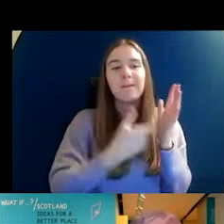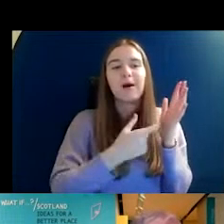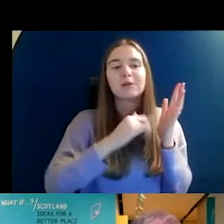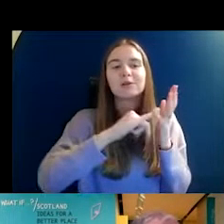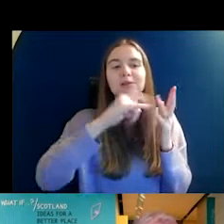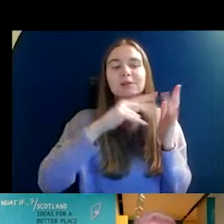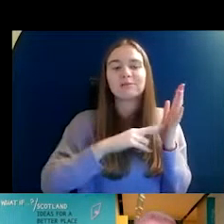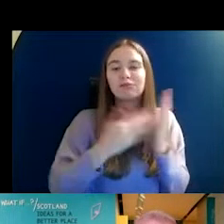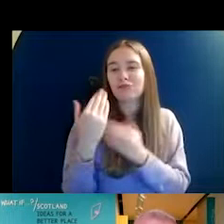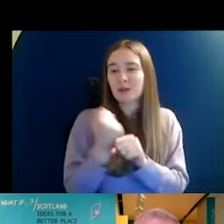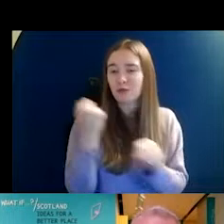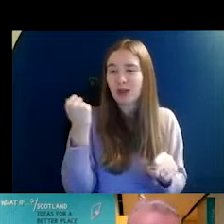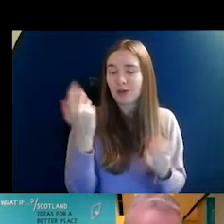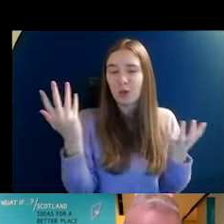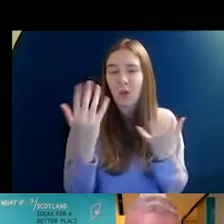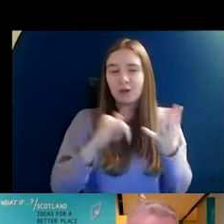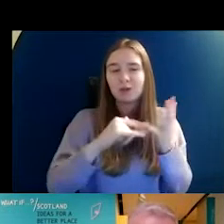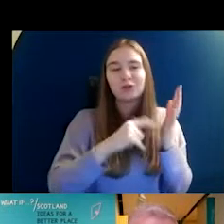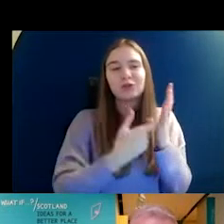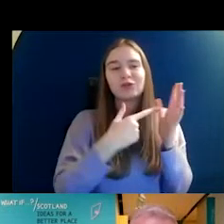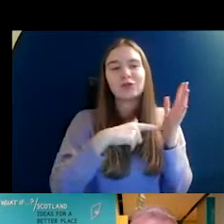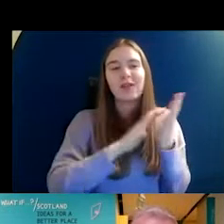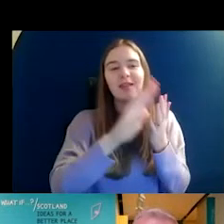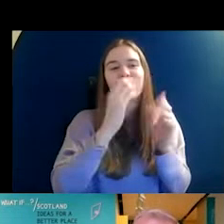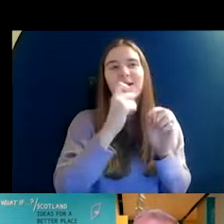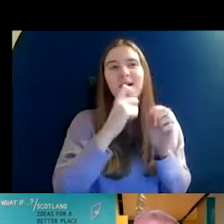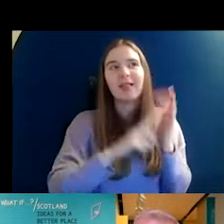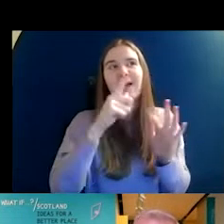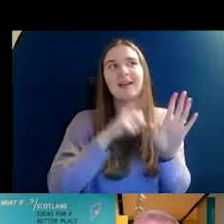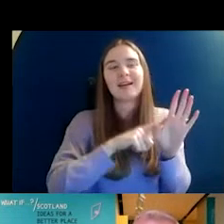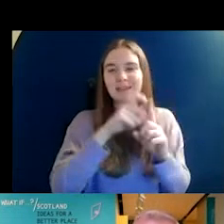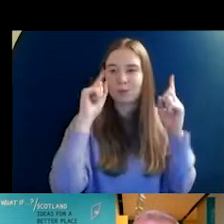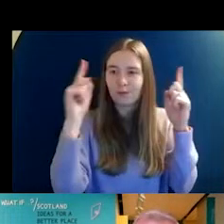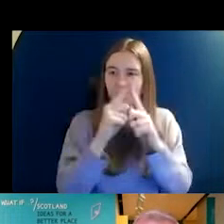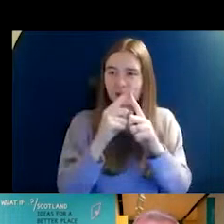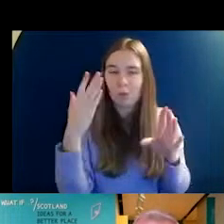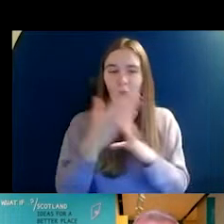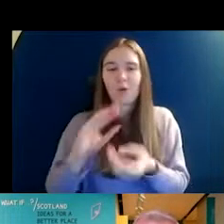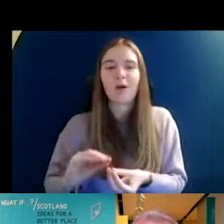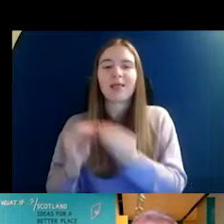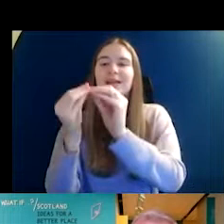from Strathclyde, University of Strathclyde. She's working at Collective Architecture where she is currently working